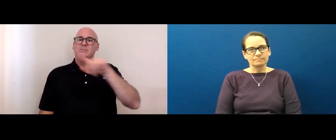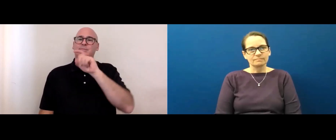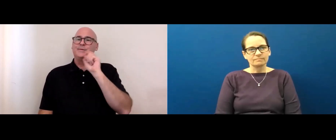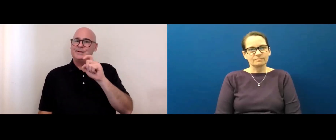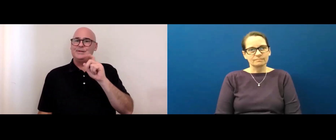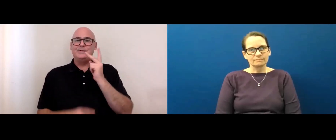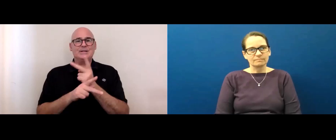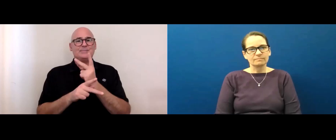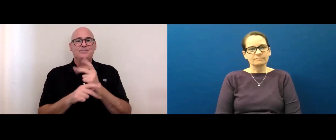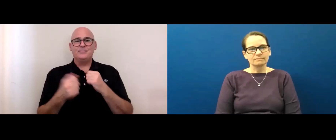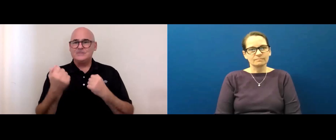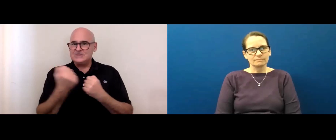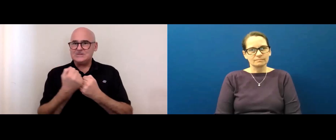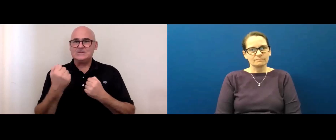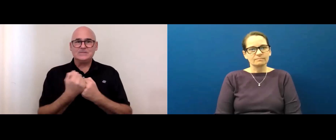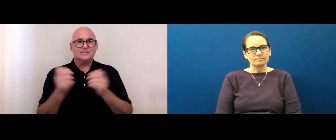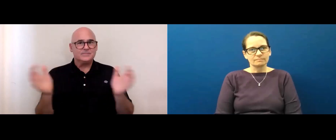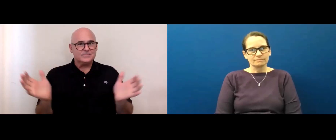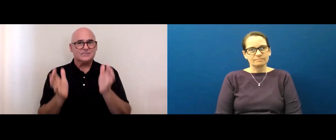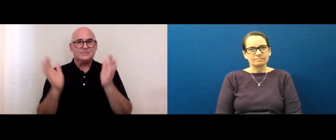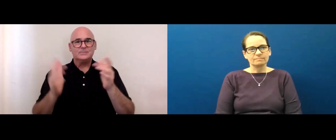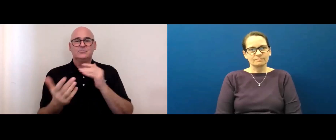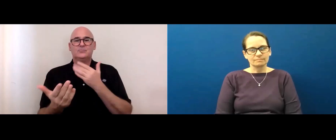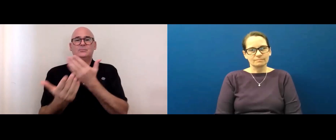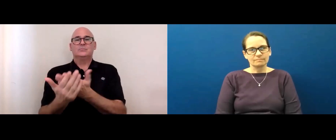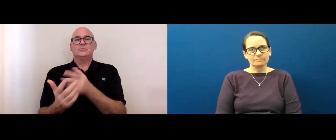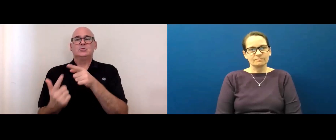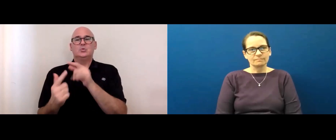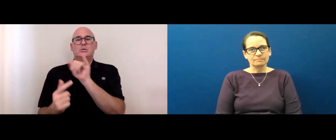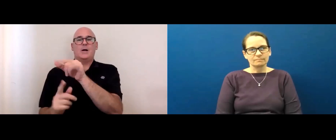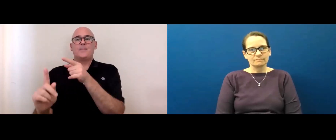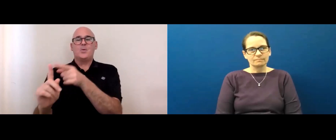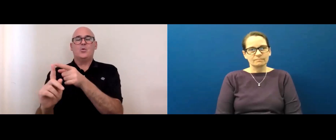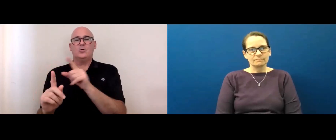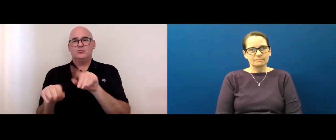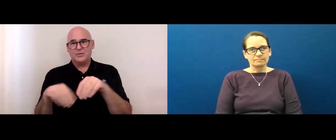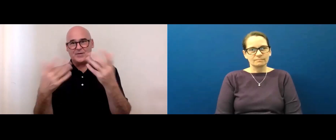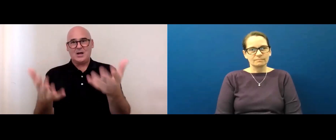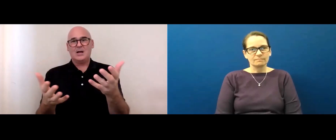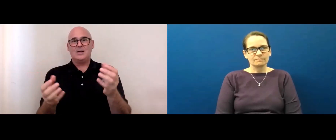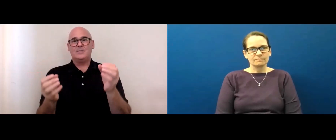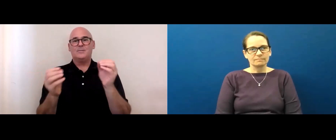so one thing that we really need to keep advocating and work on is getting to that point